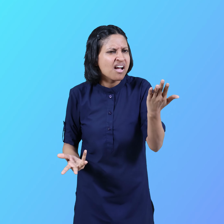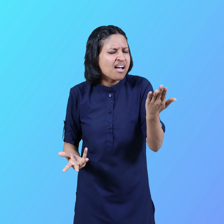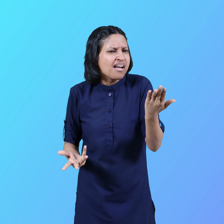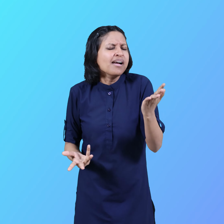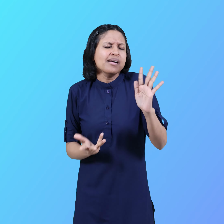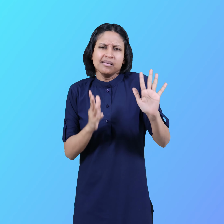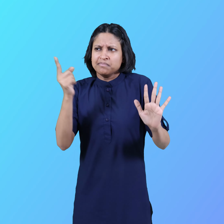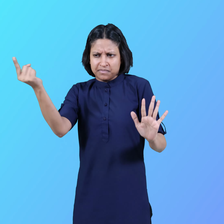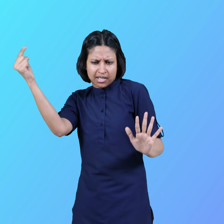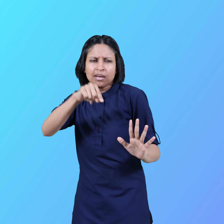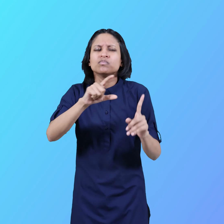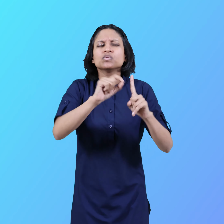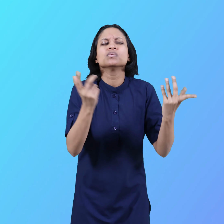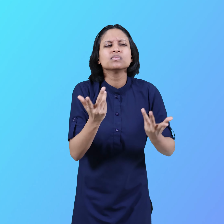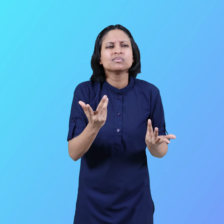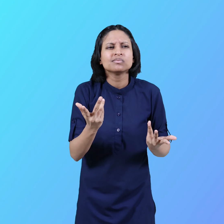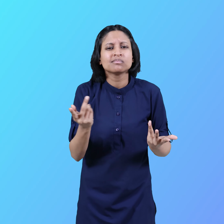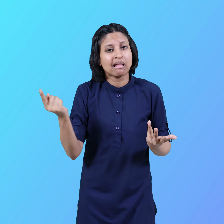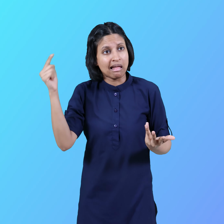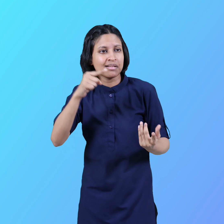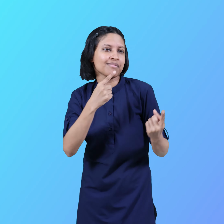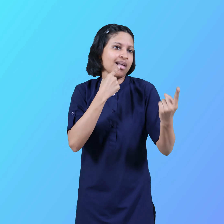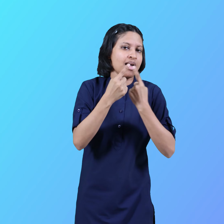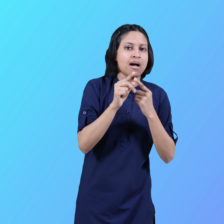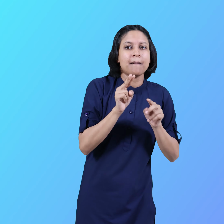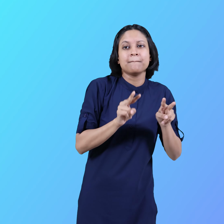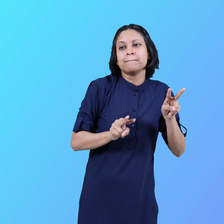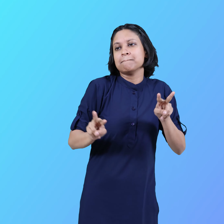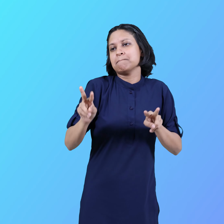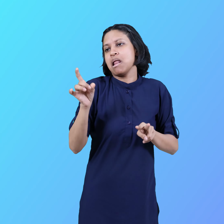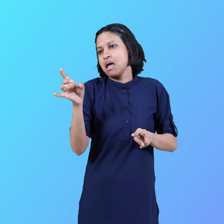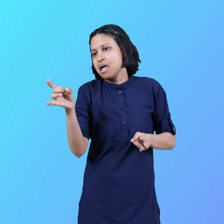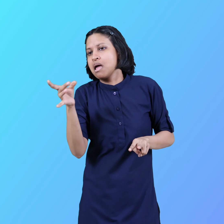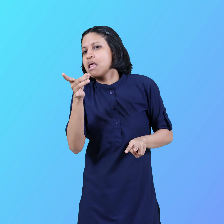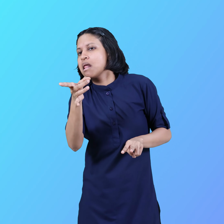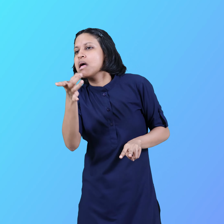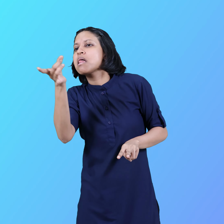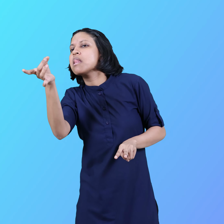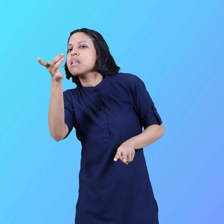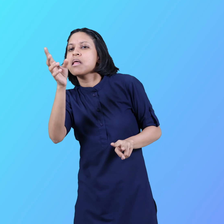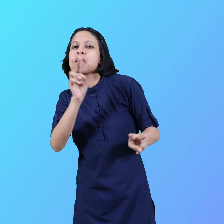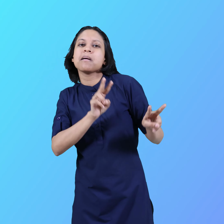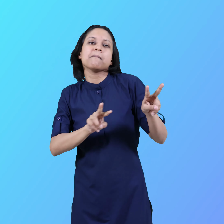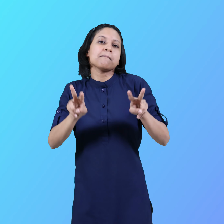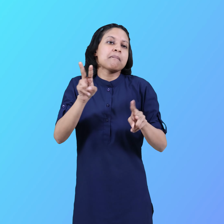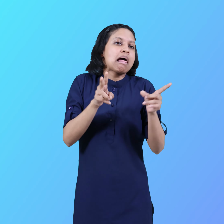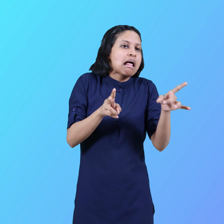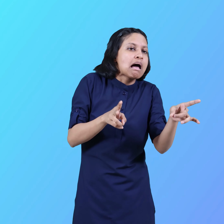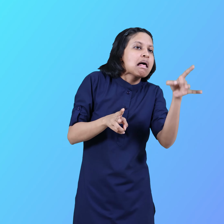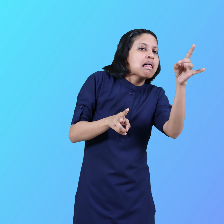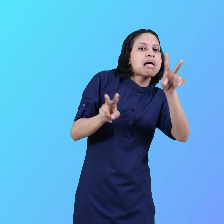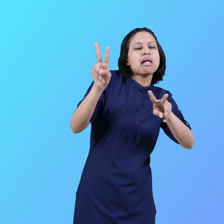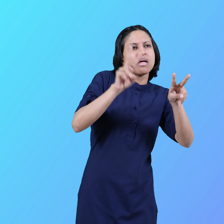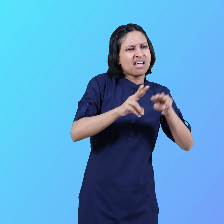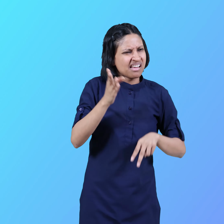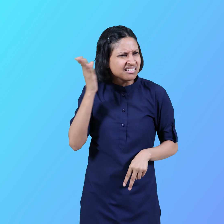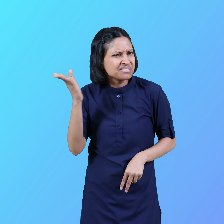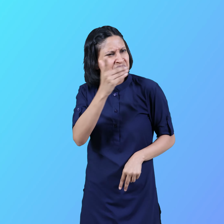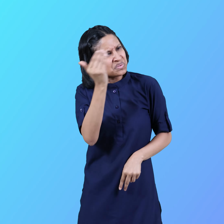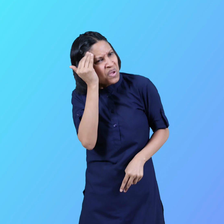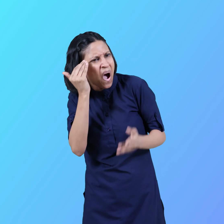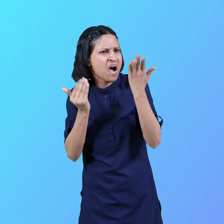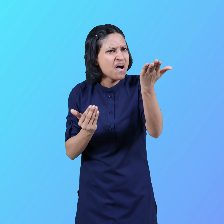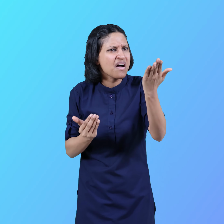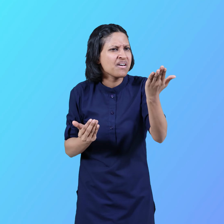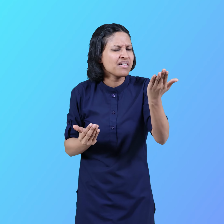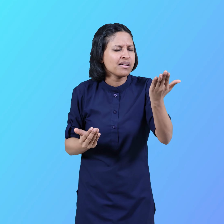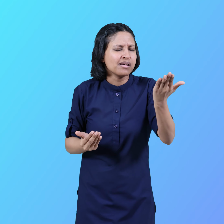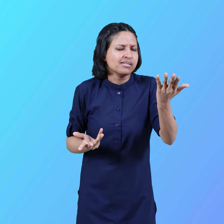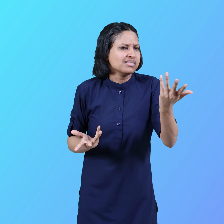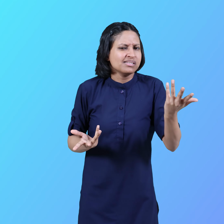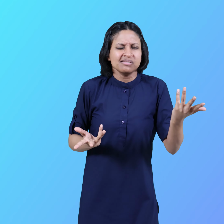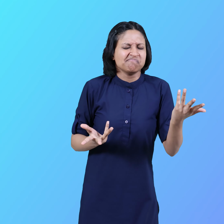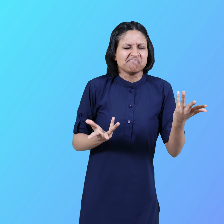You know that he came to spy on you. He came to find out everything you are doing.”